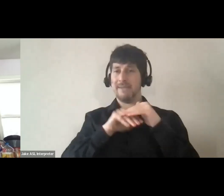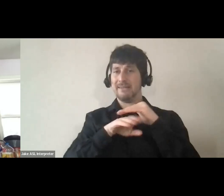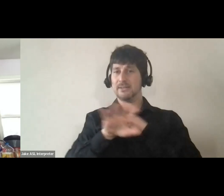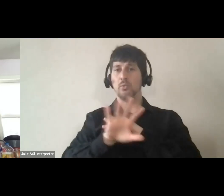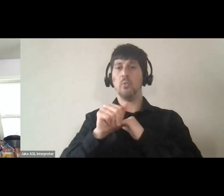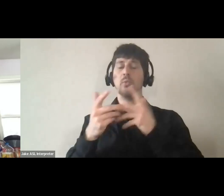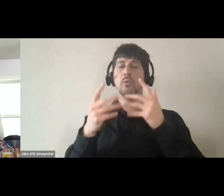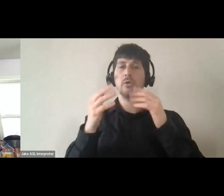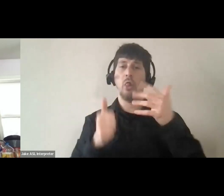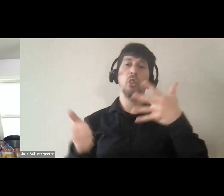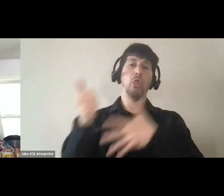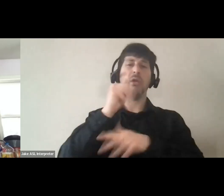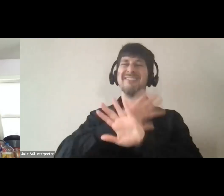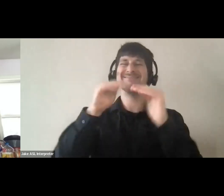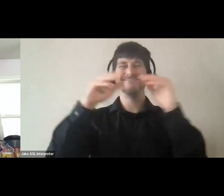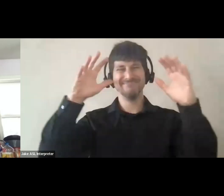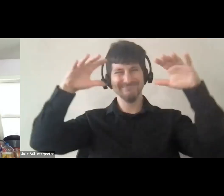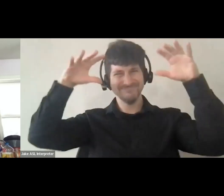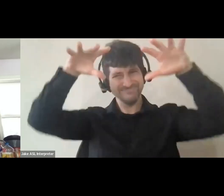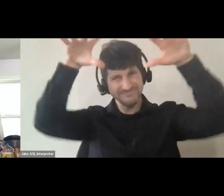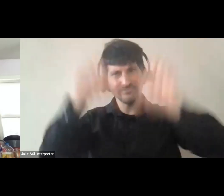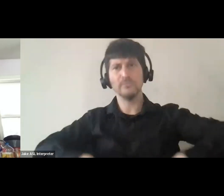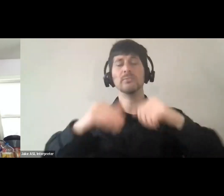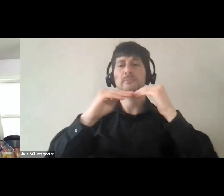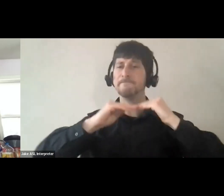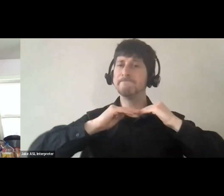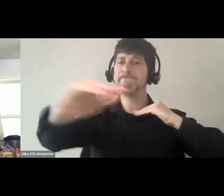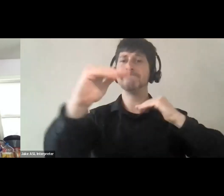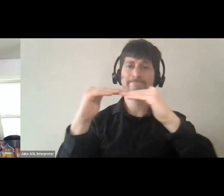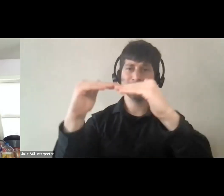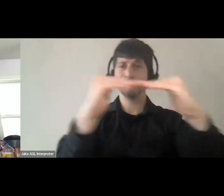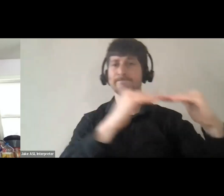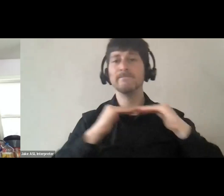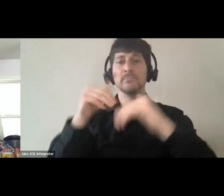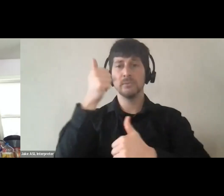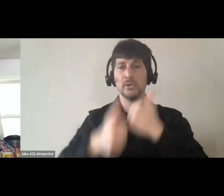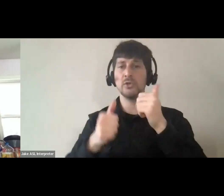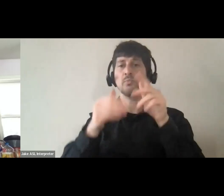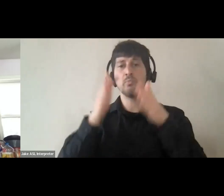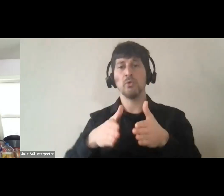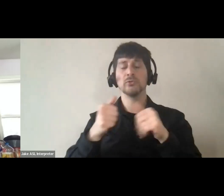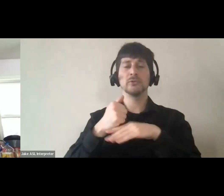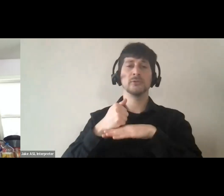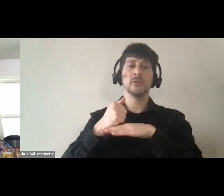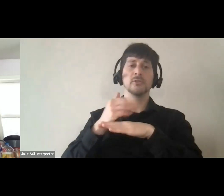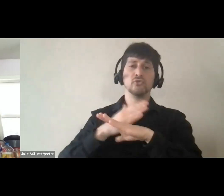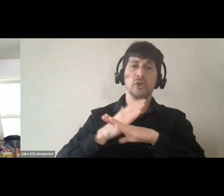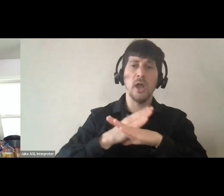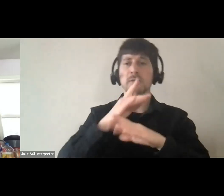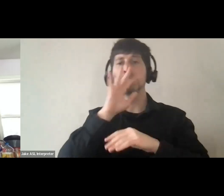Language justice isn't just about access.